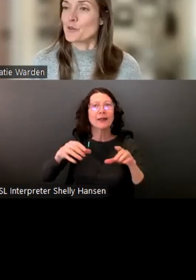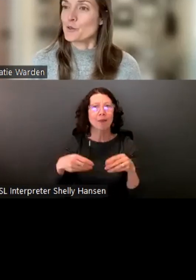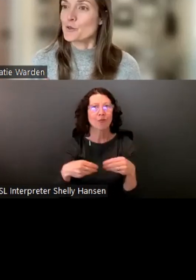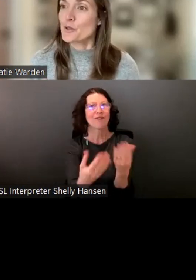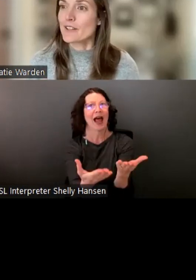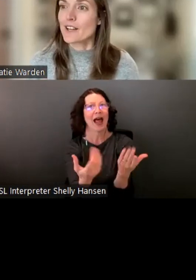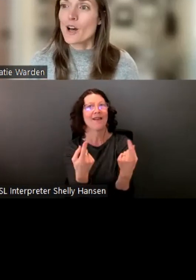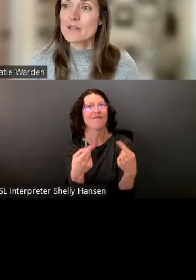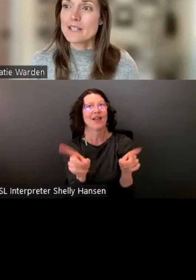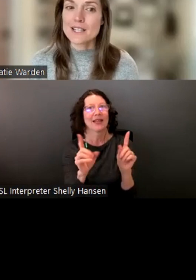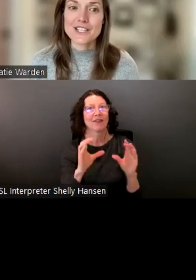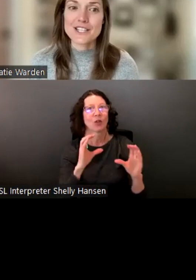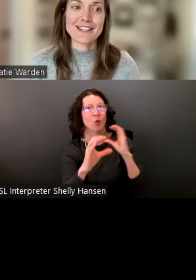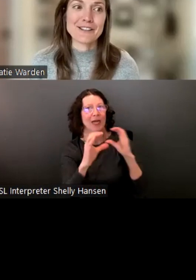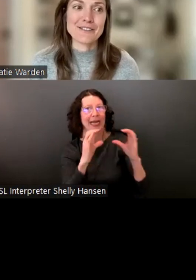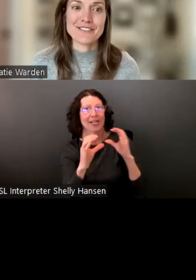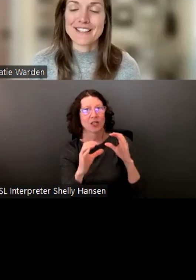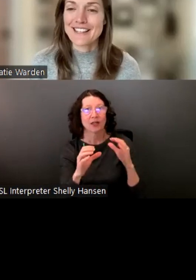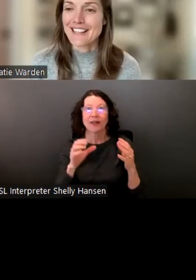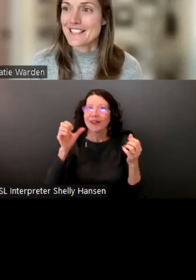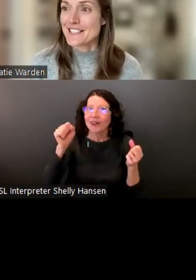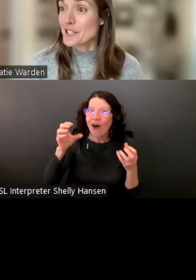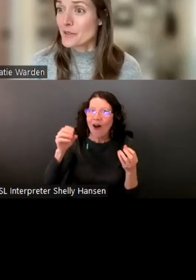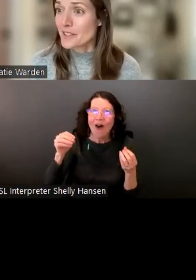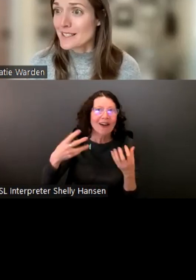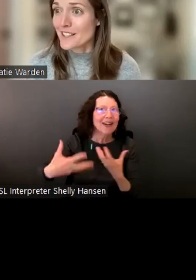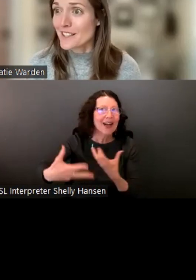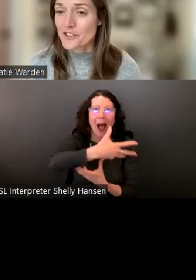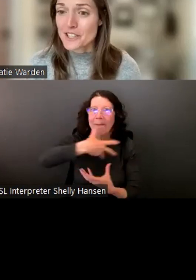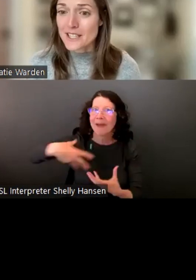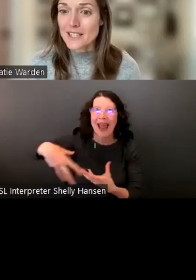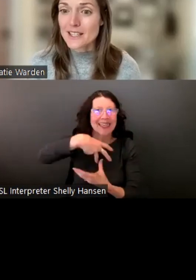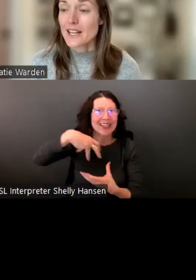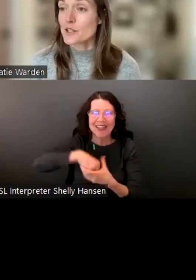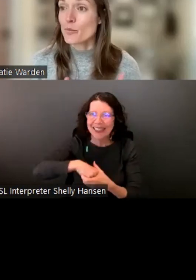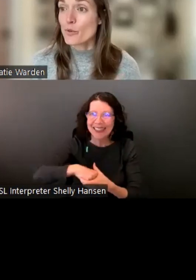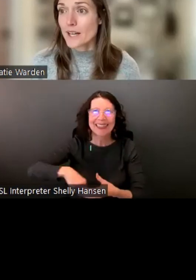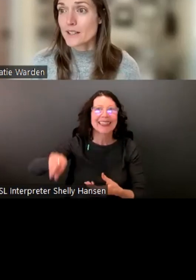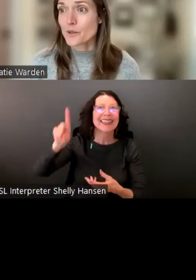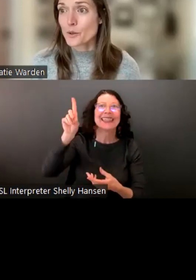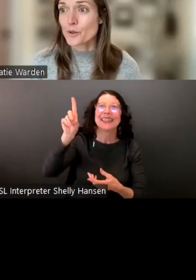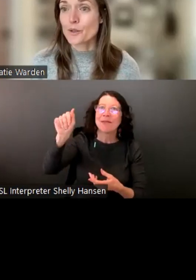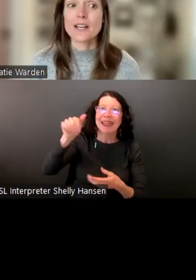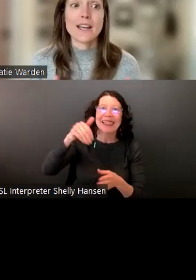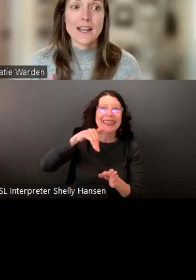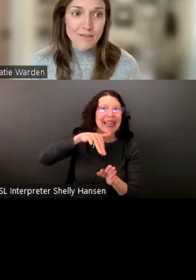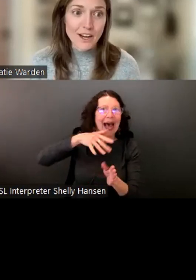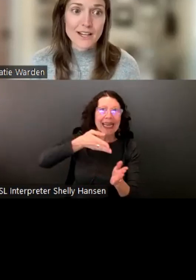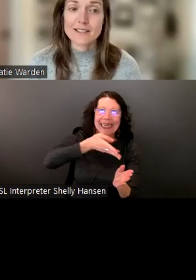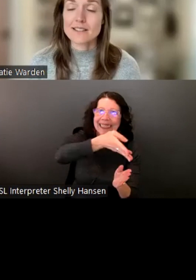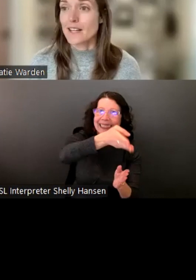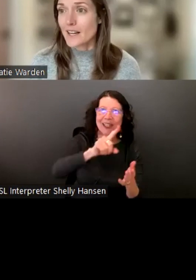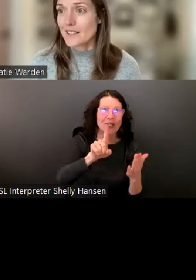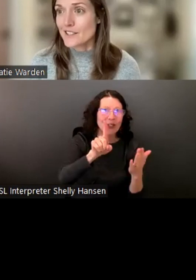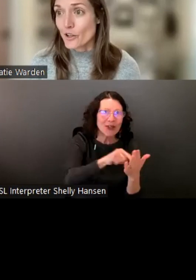So it's sort of a combination of disability studies critique and some practical advice and guidance